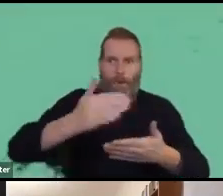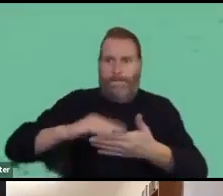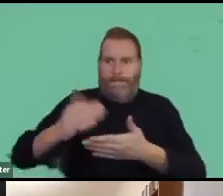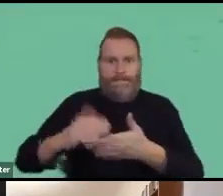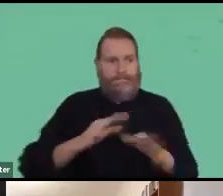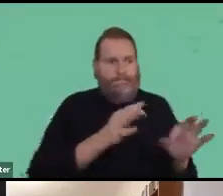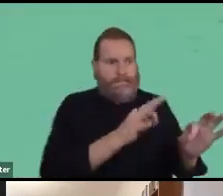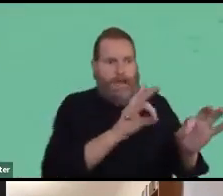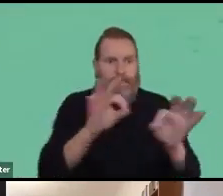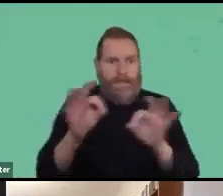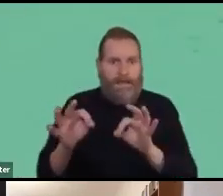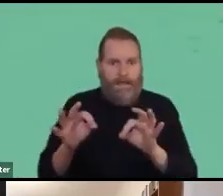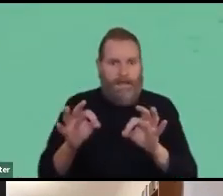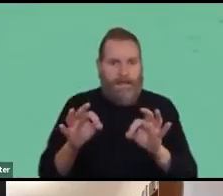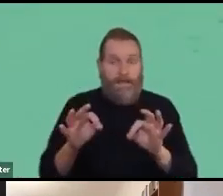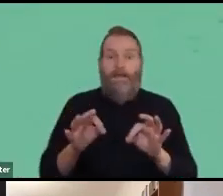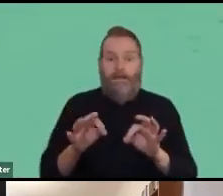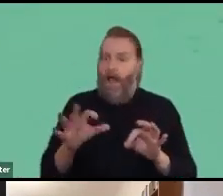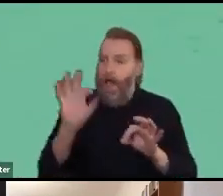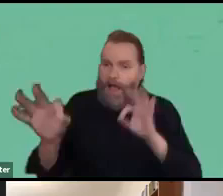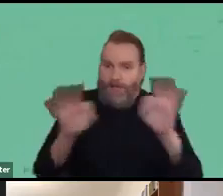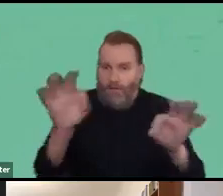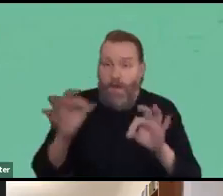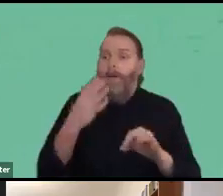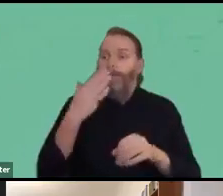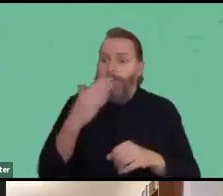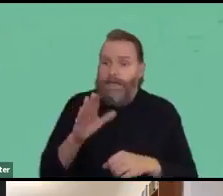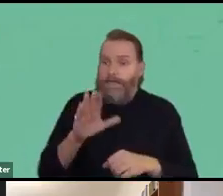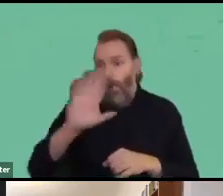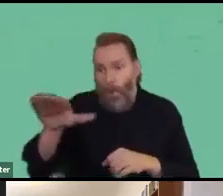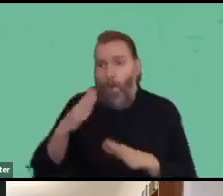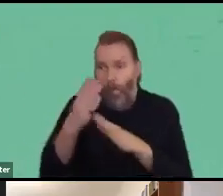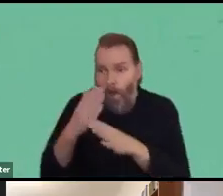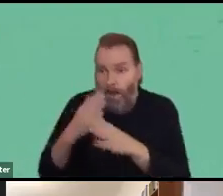had to buy a laptop from a member of staff so we had a little bit more of an allowance so it was